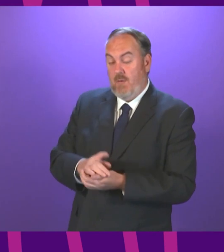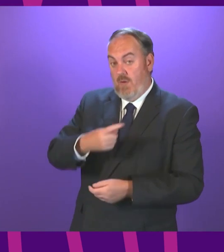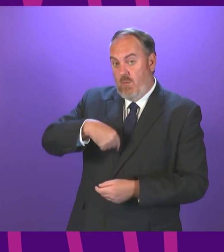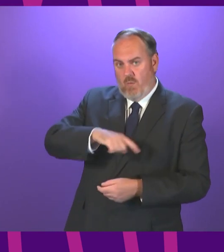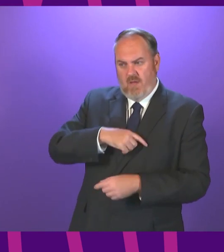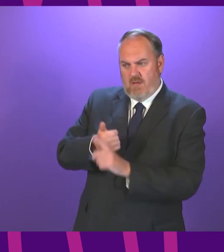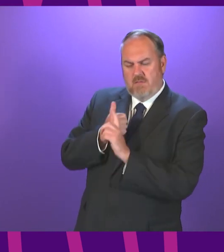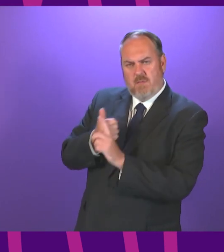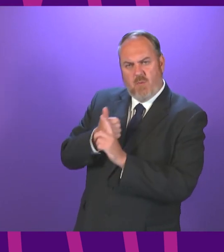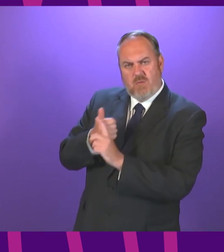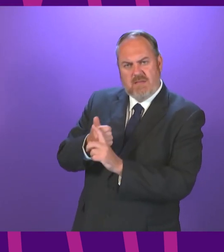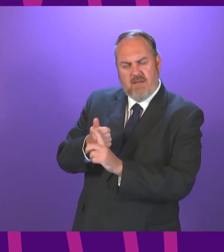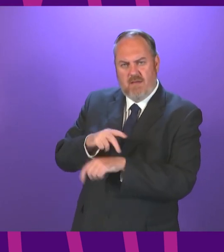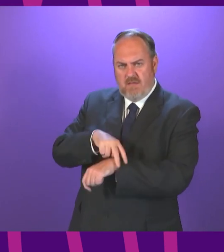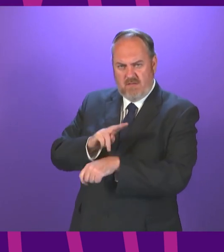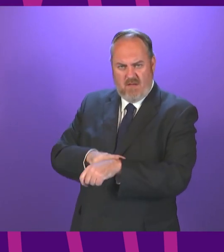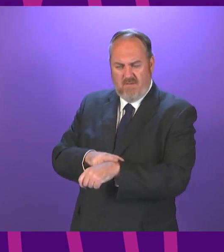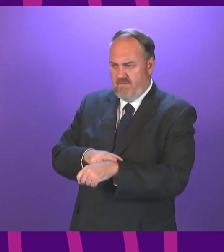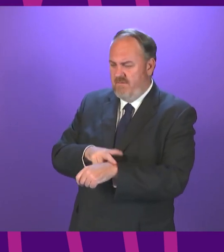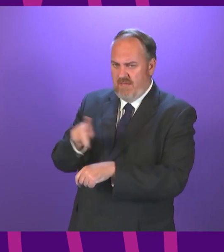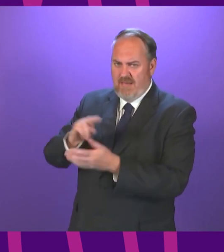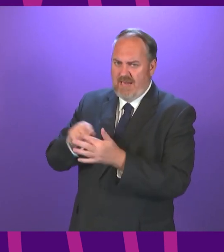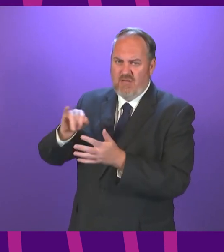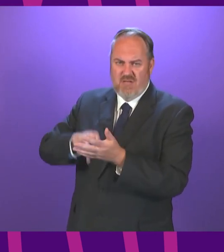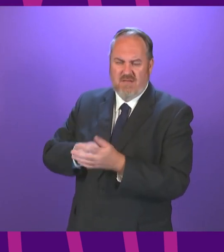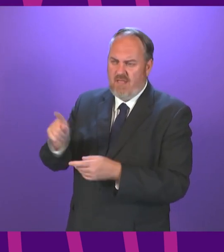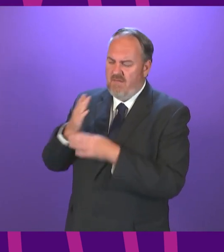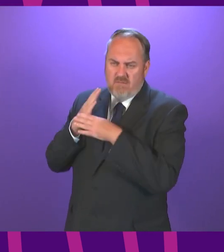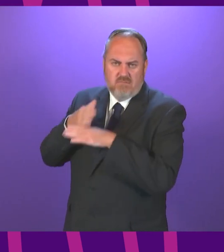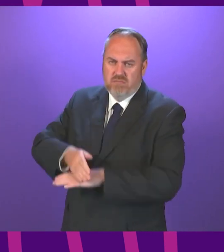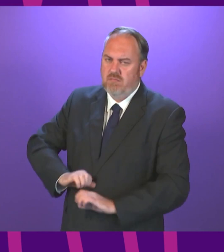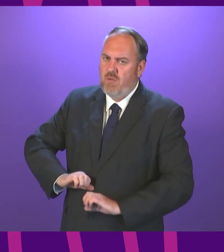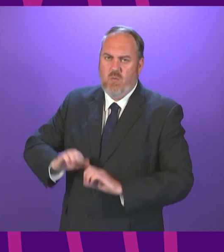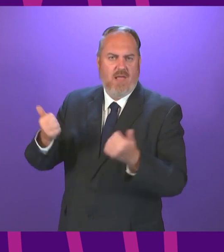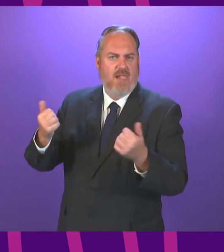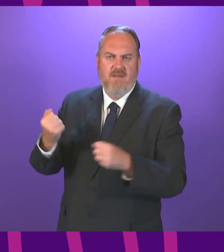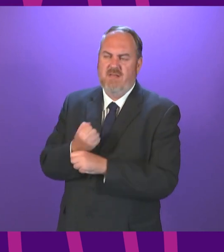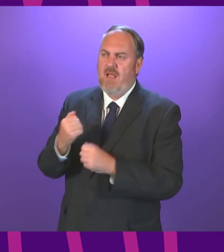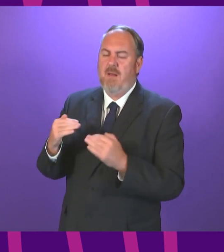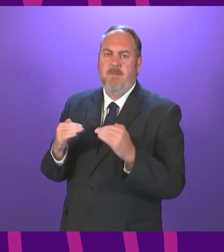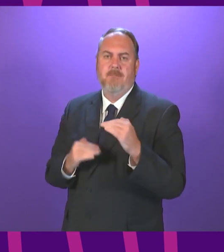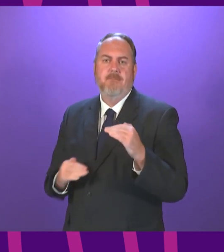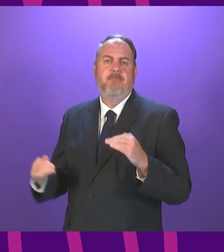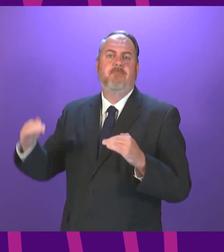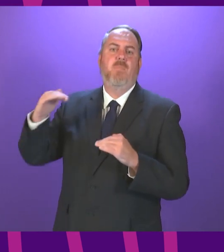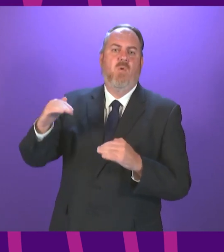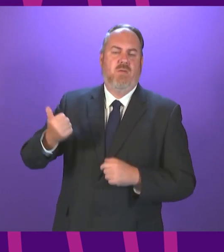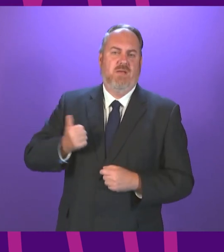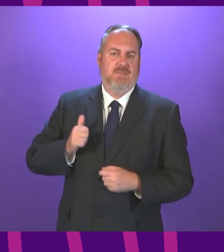who have gone way above and beyond the call of duty over the past 16 months. They always do,